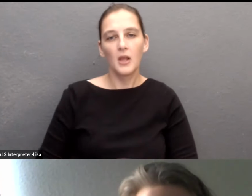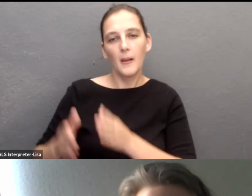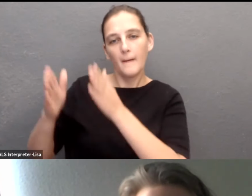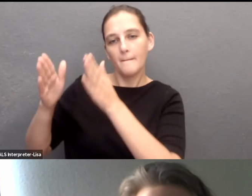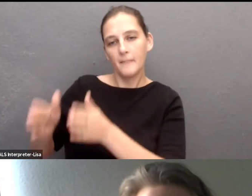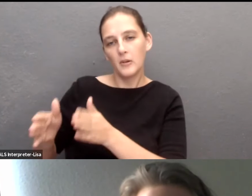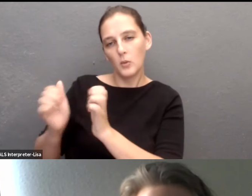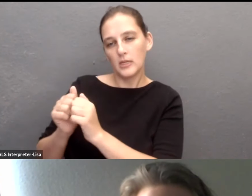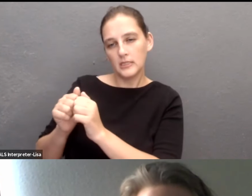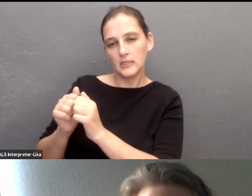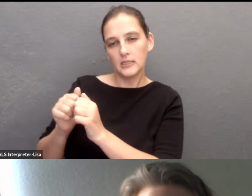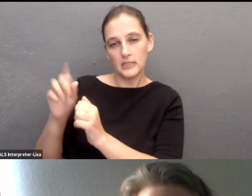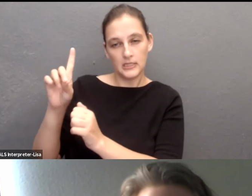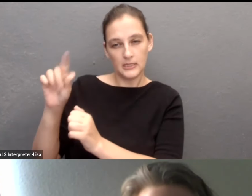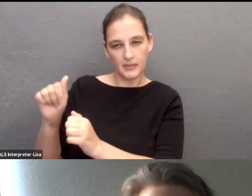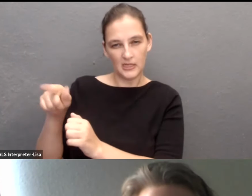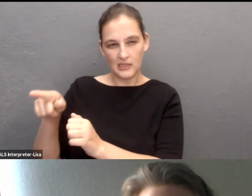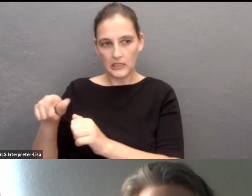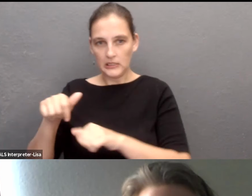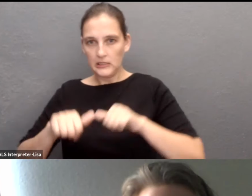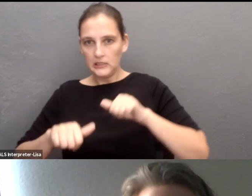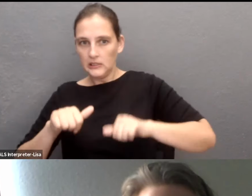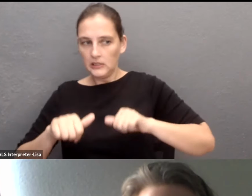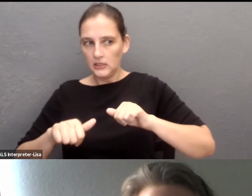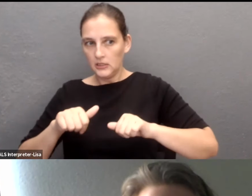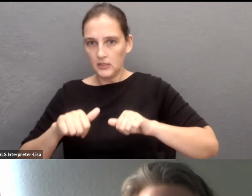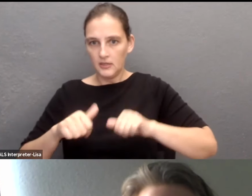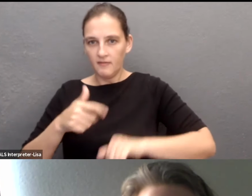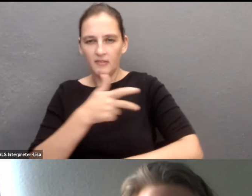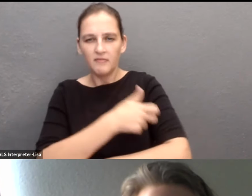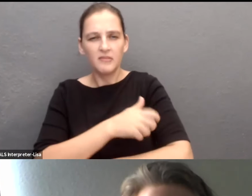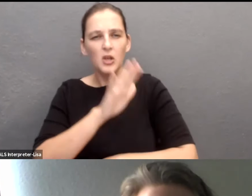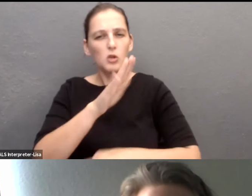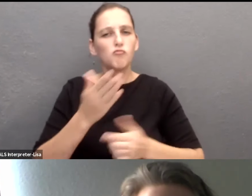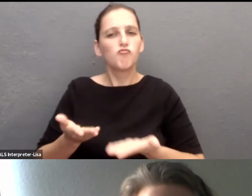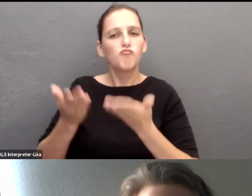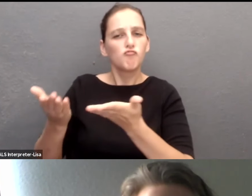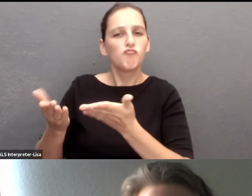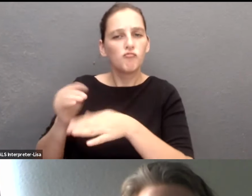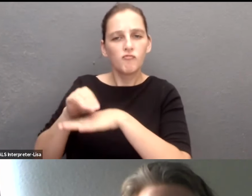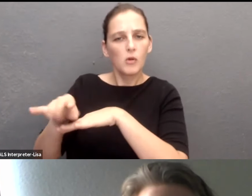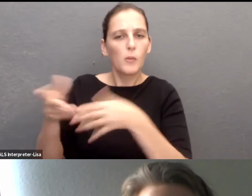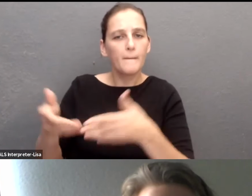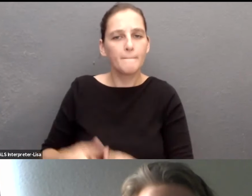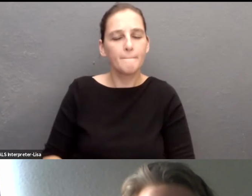is a little hesitant about getting the vaccine, what would be some advice you would give them?